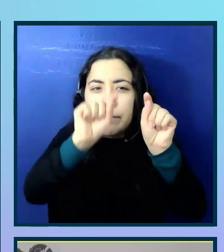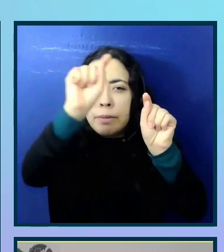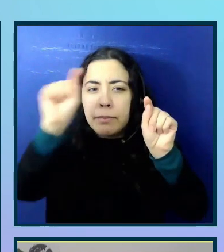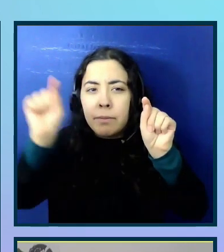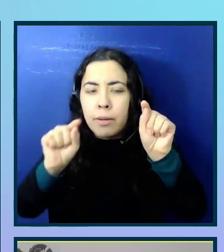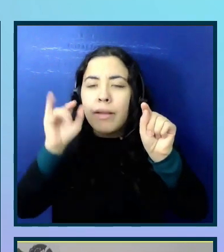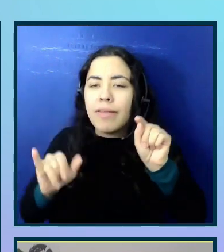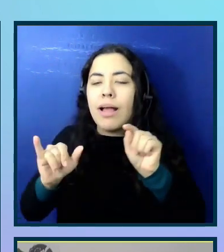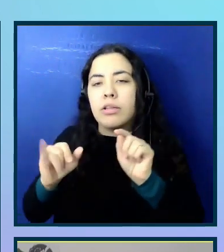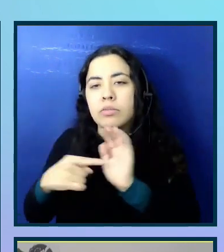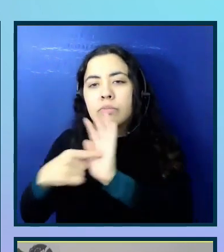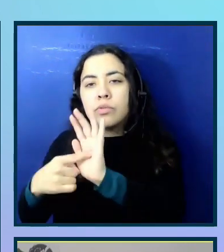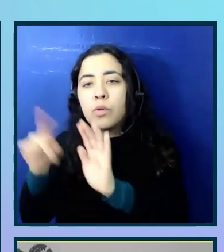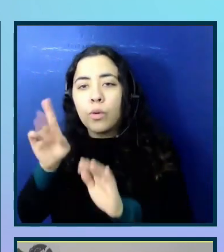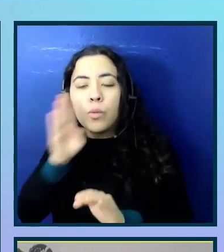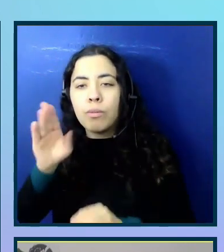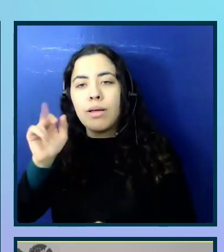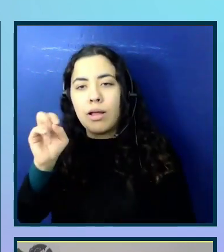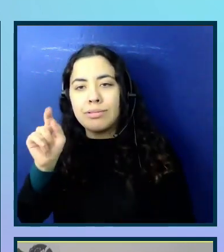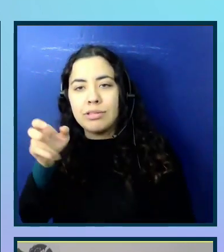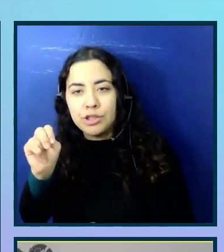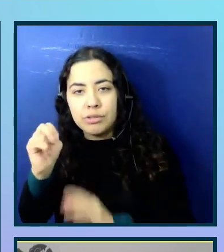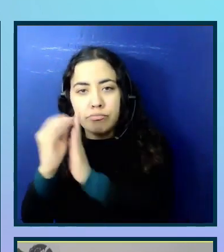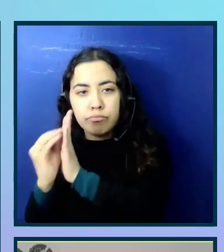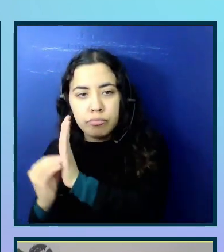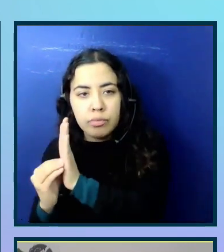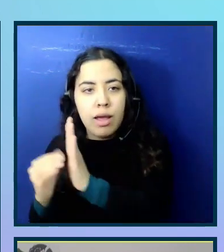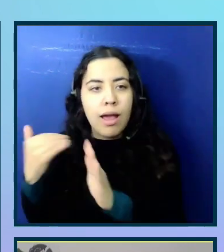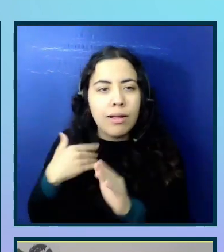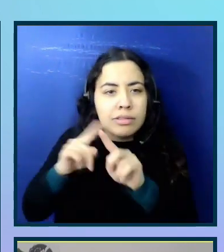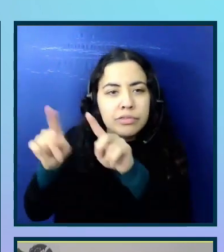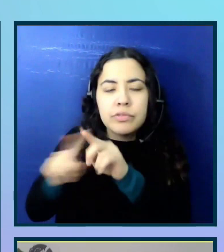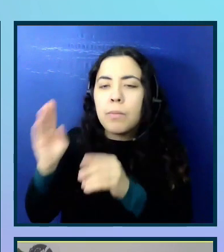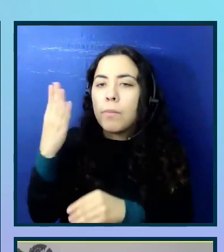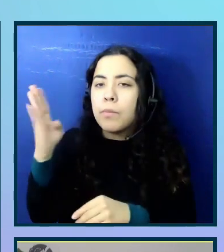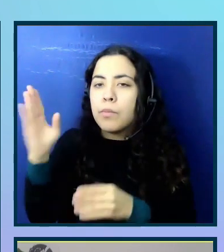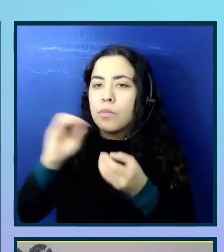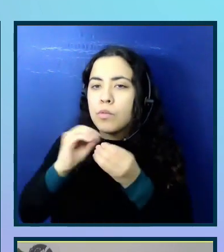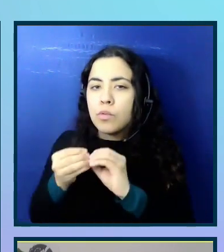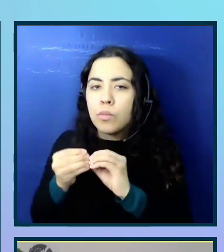for each one of those little blue numbers. She has the generic design annotation in dark,